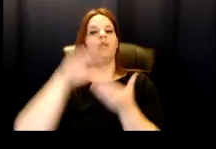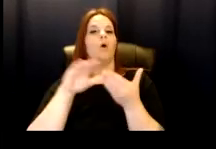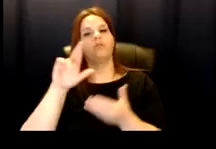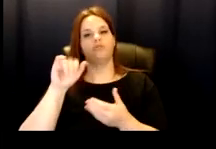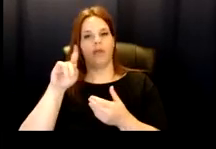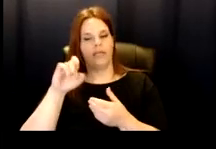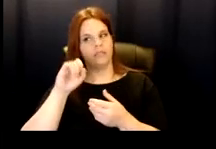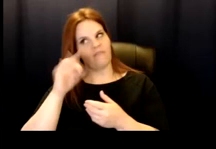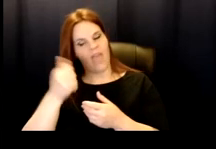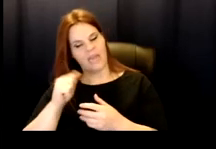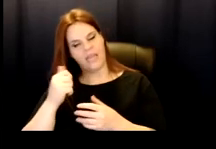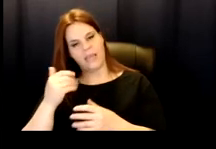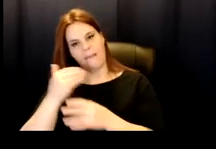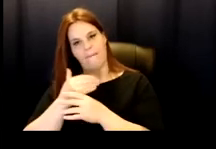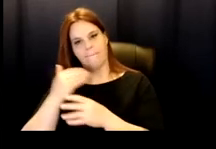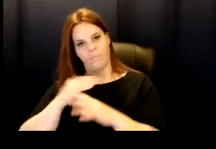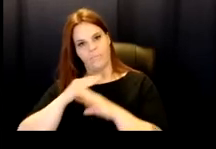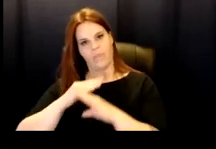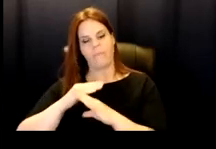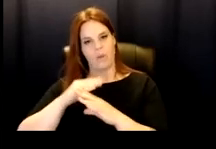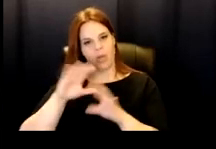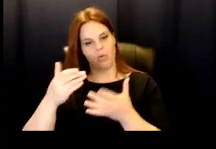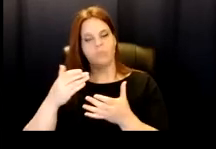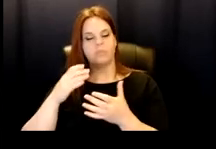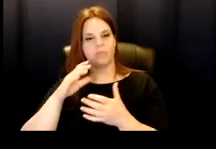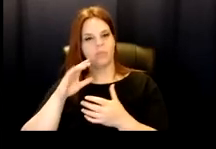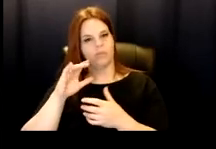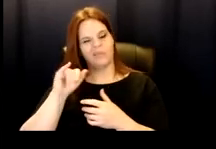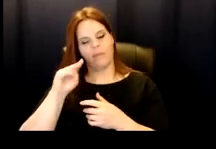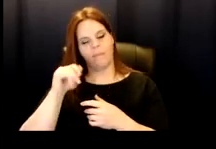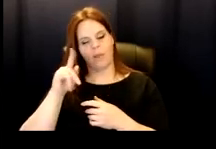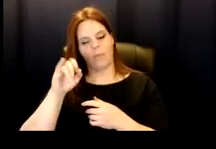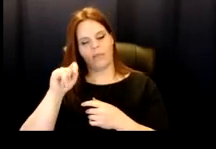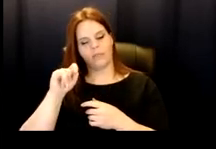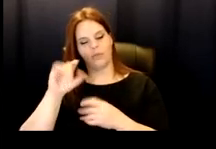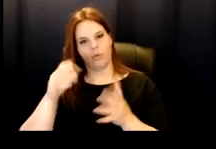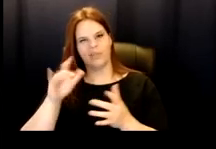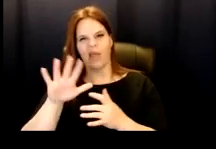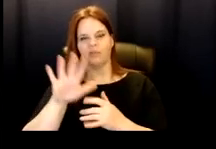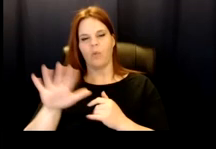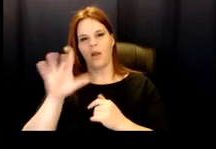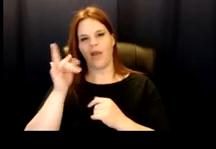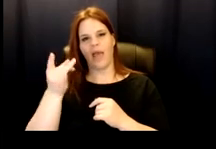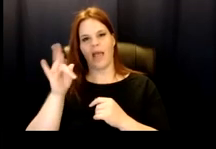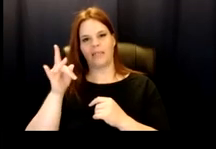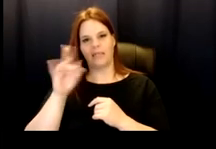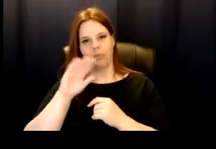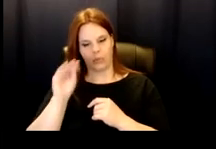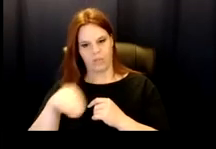groups and that's at around 18%. I will go on to the next one, please, important finding